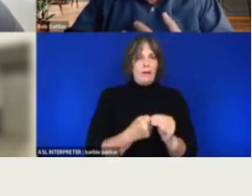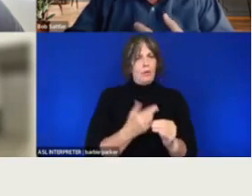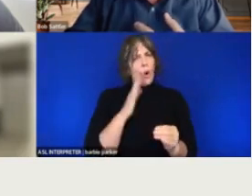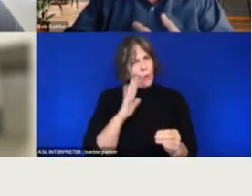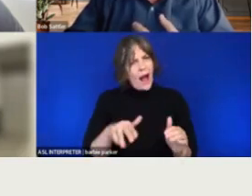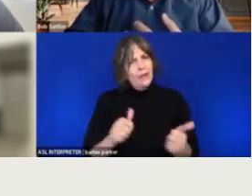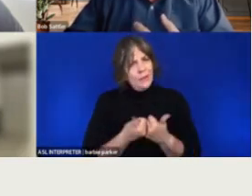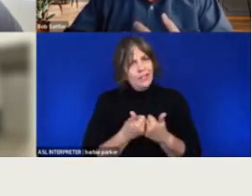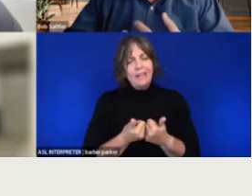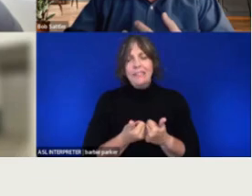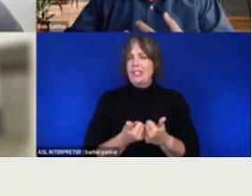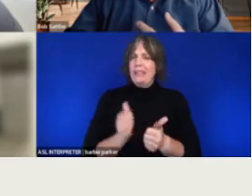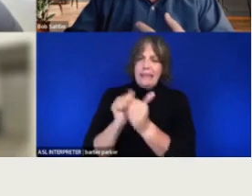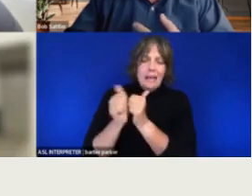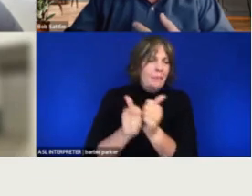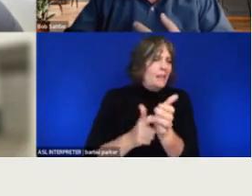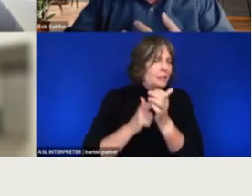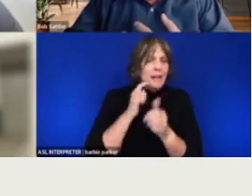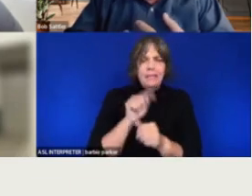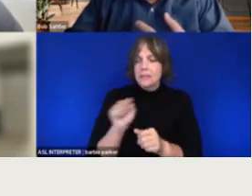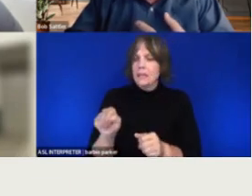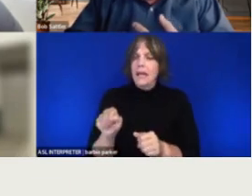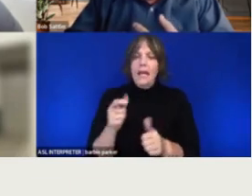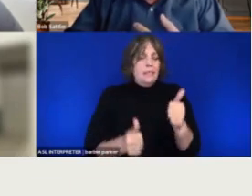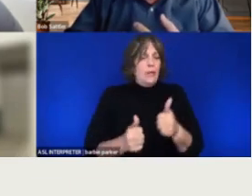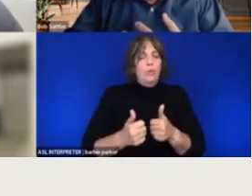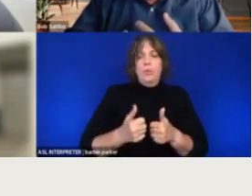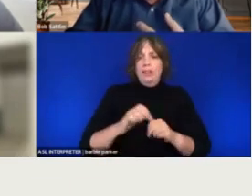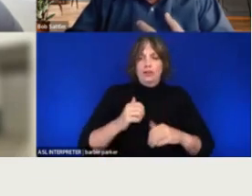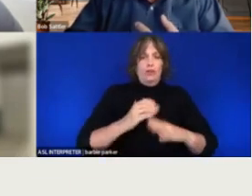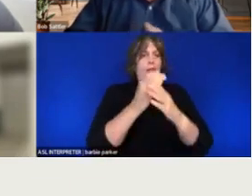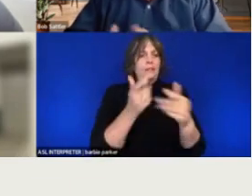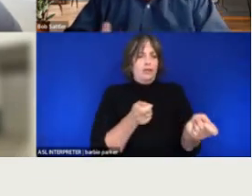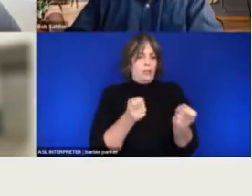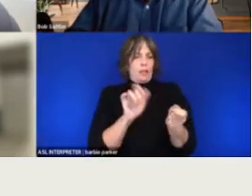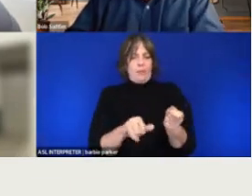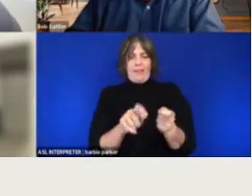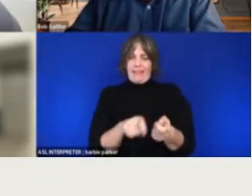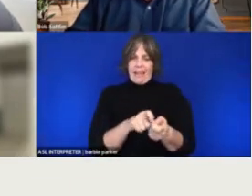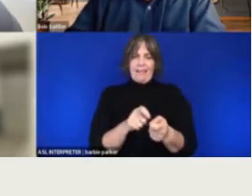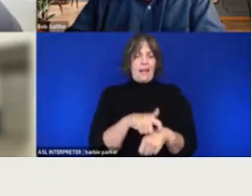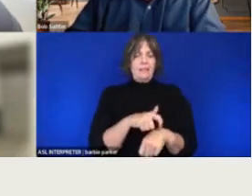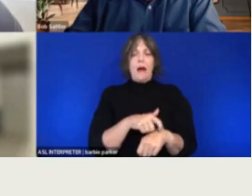case management. It's which crisis du jour you're dealing with at any given time. And so how do you how do you do that?